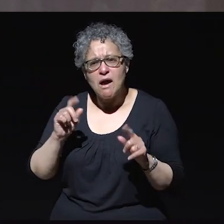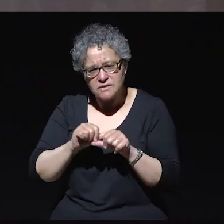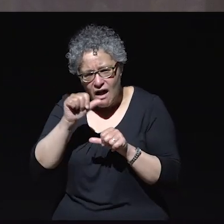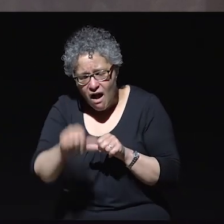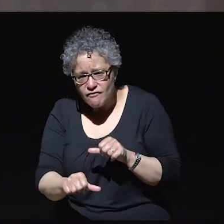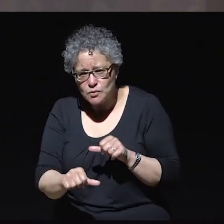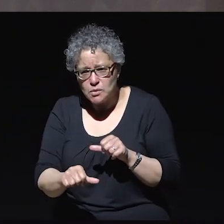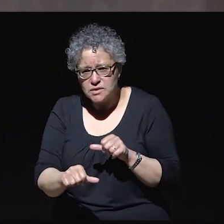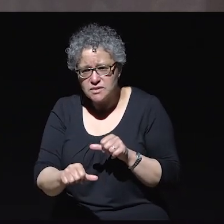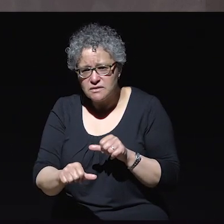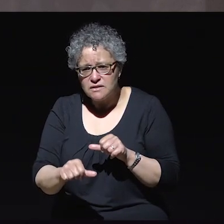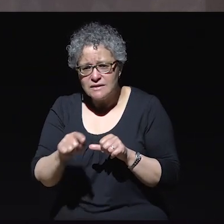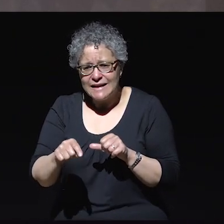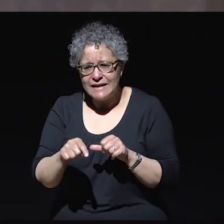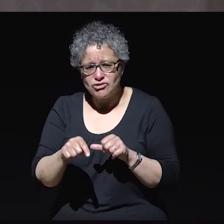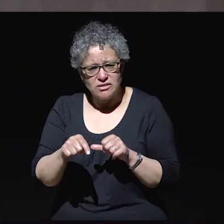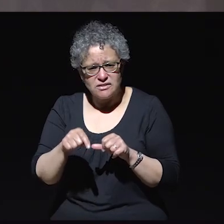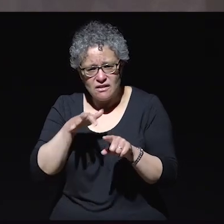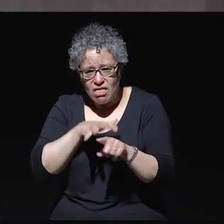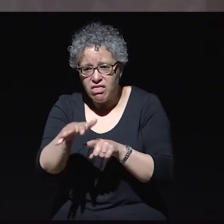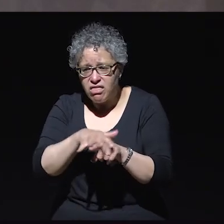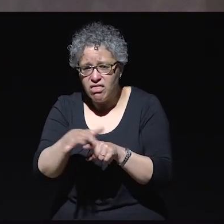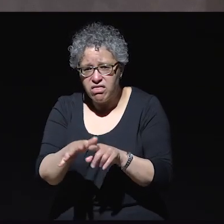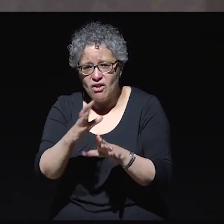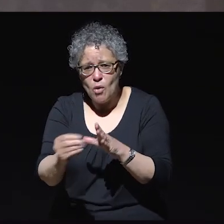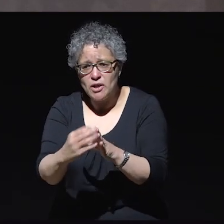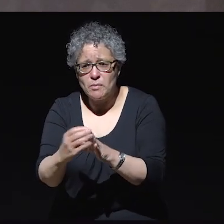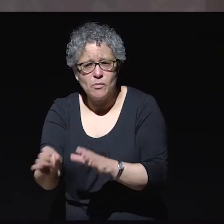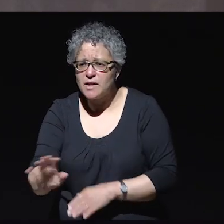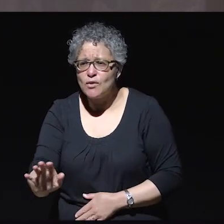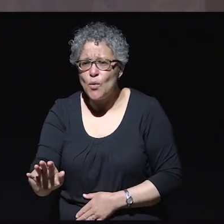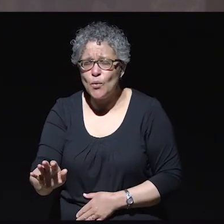I think what Gainsborough learned or promoted through the Old Master tradition